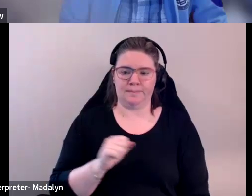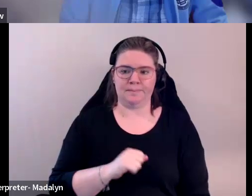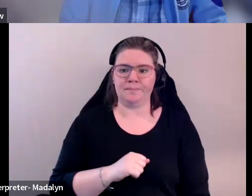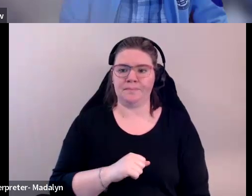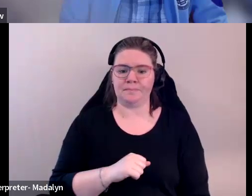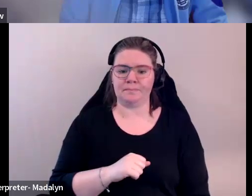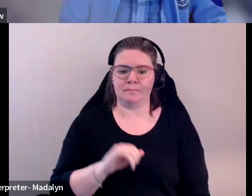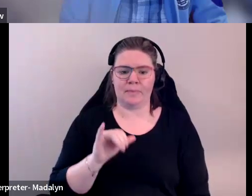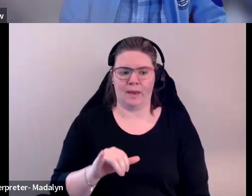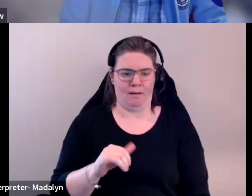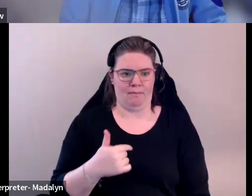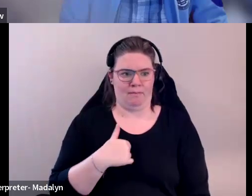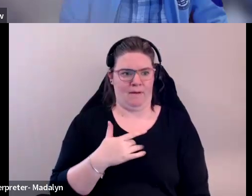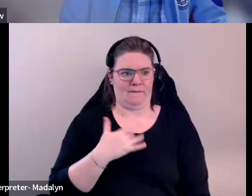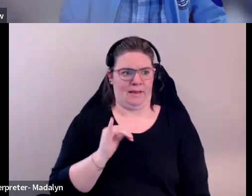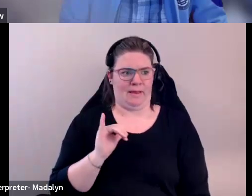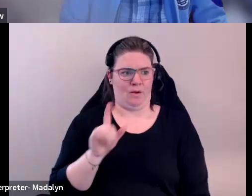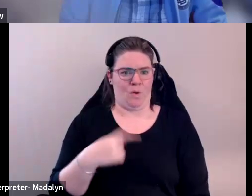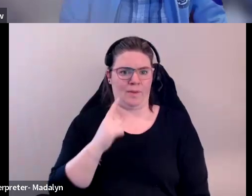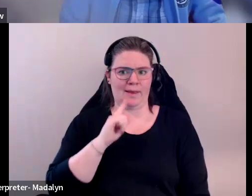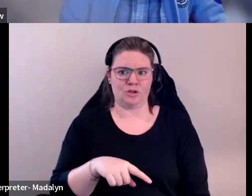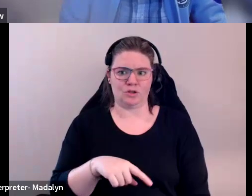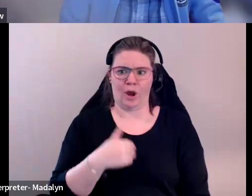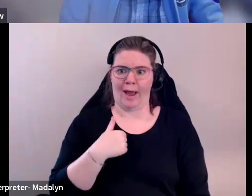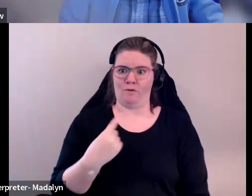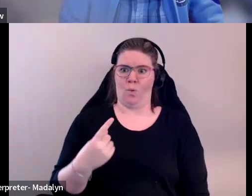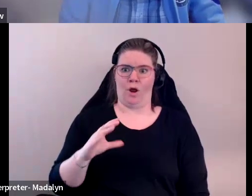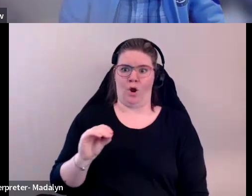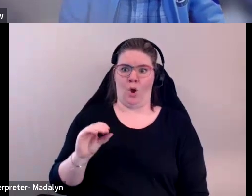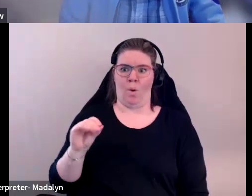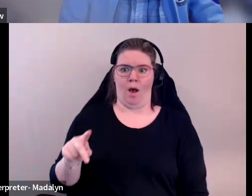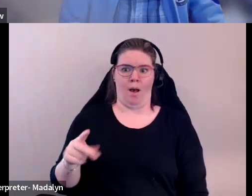Don Posh: I feel is the only answer. We have one co-OP, and and our whole state